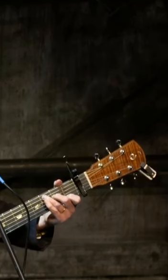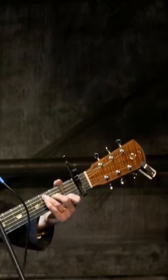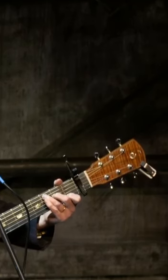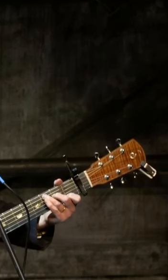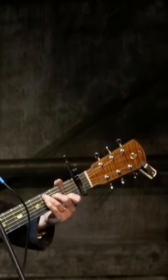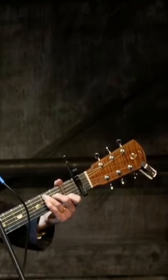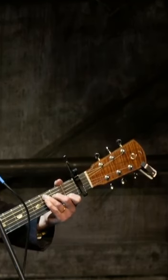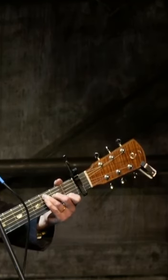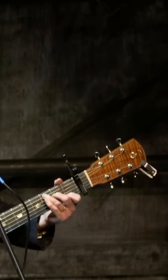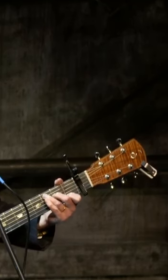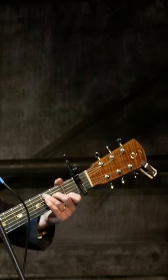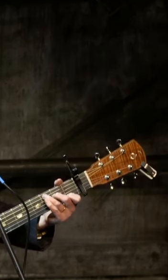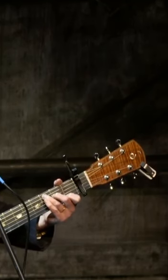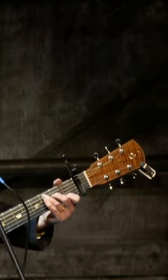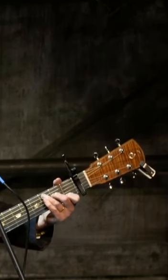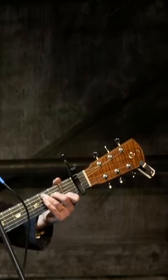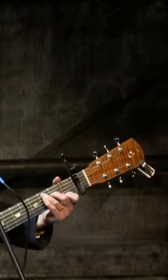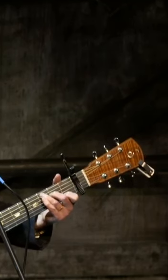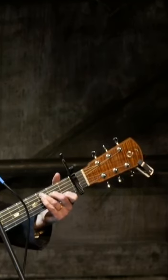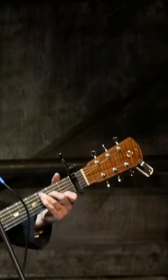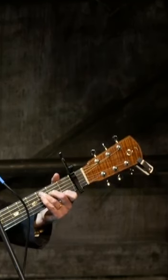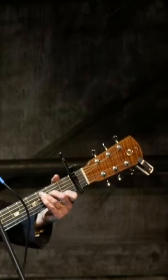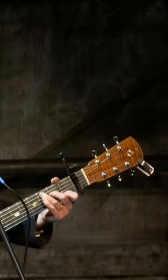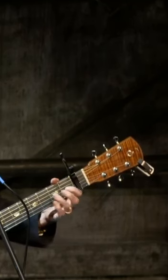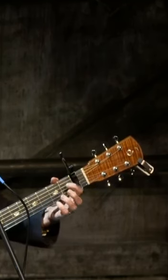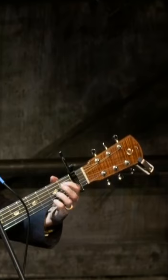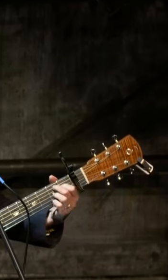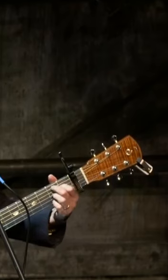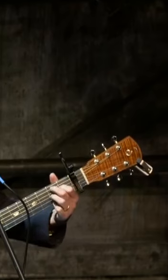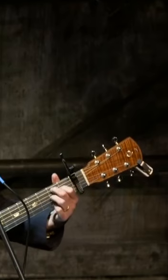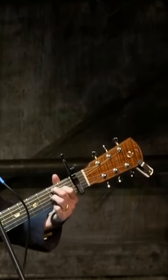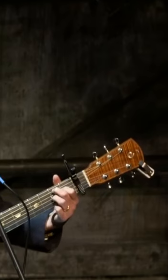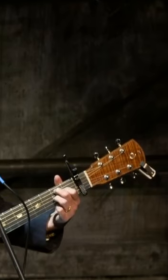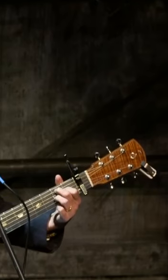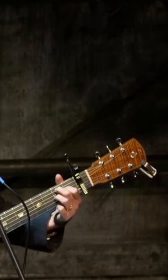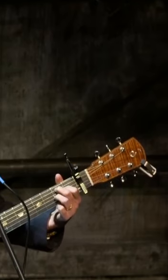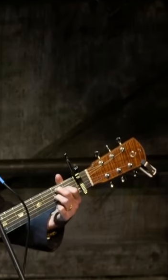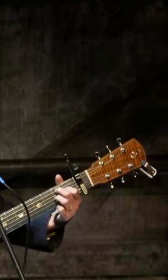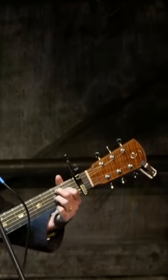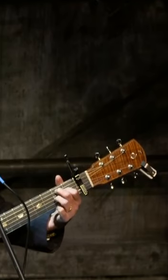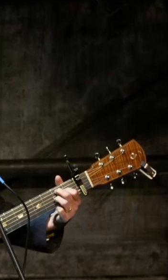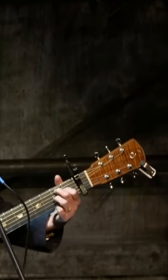# There's never been a song that could save a life